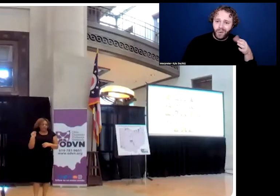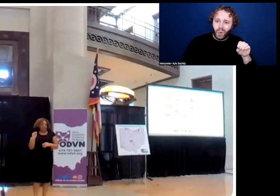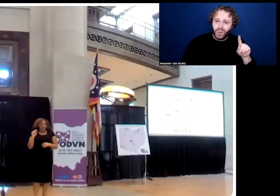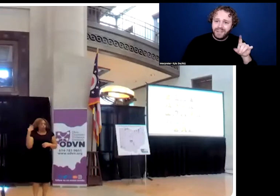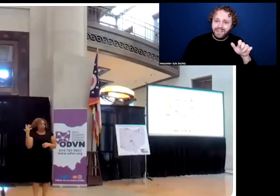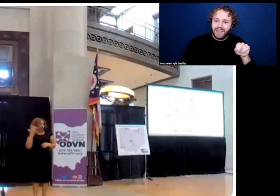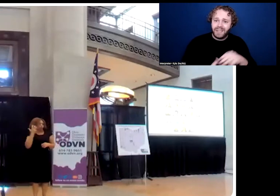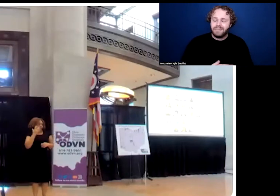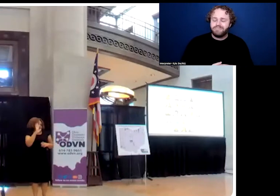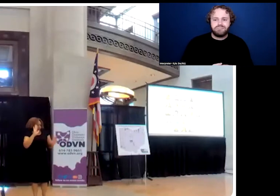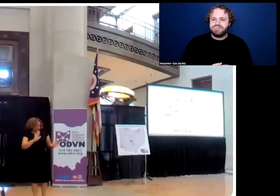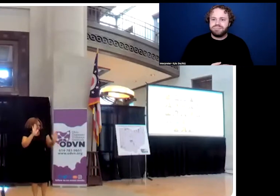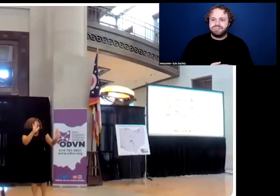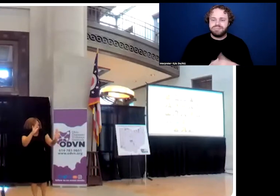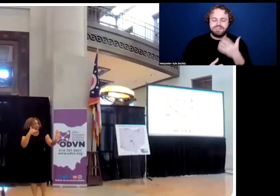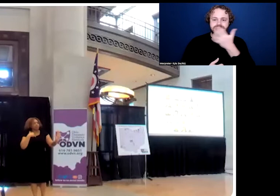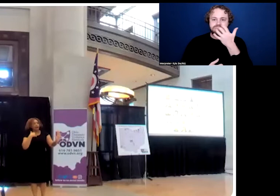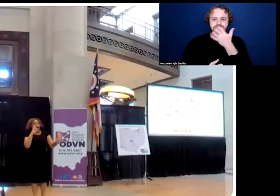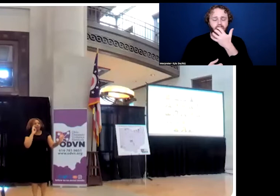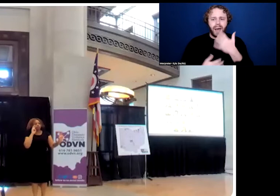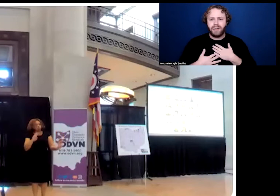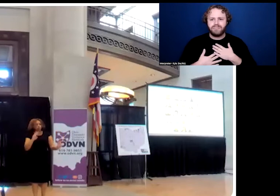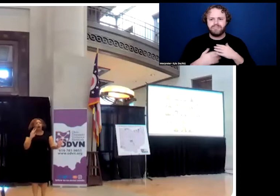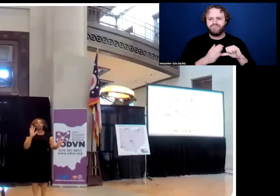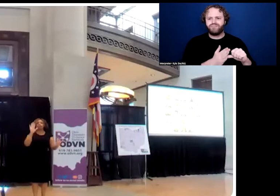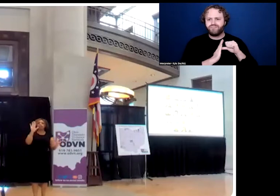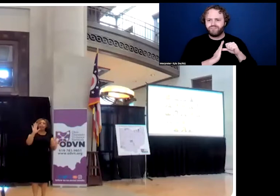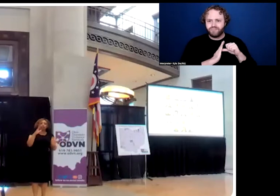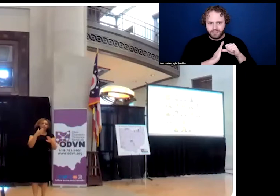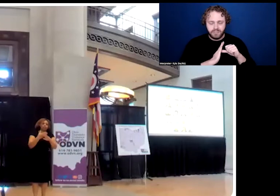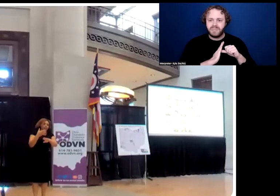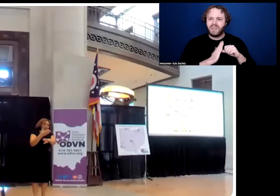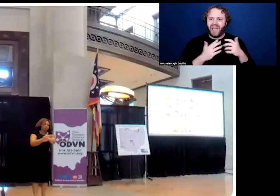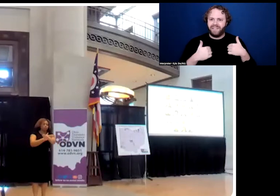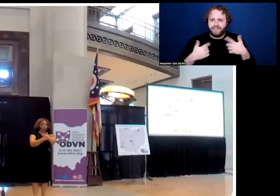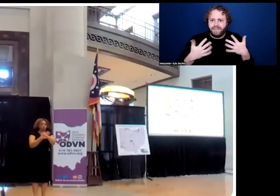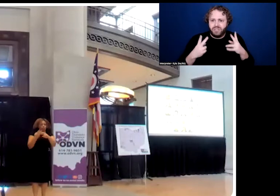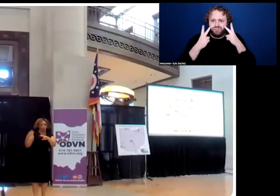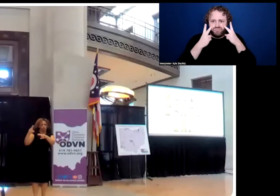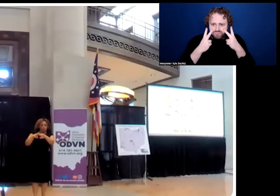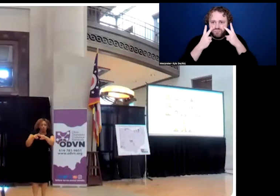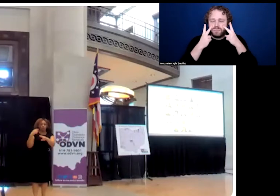I've had a front row seat to ODVN’s amazing growth and success for more than a decade now.